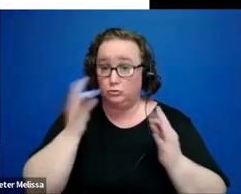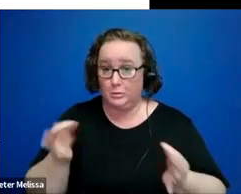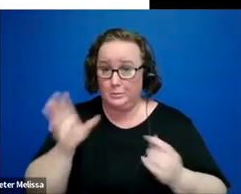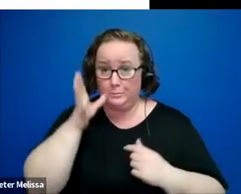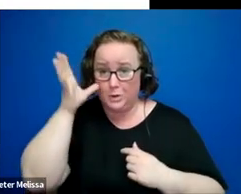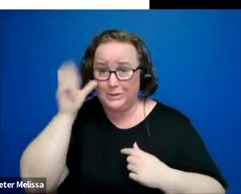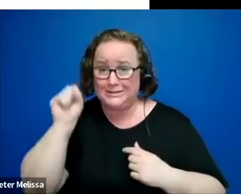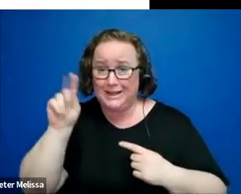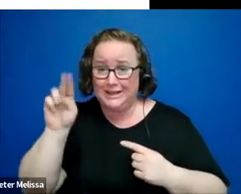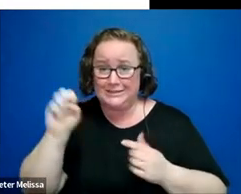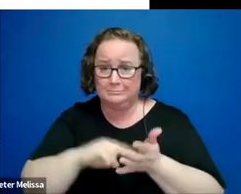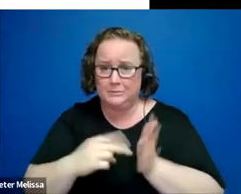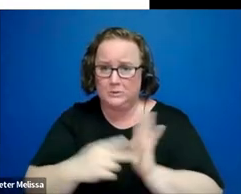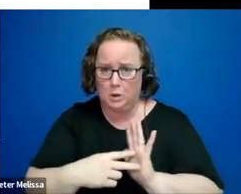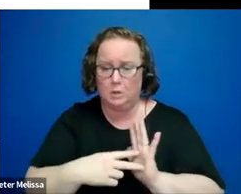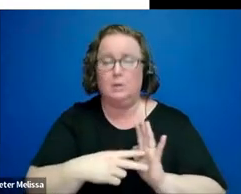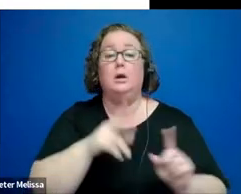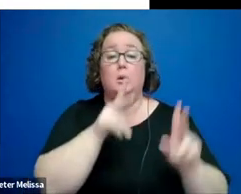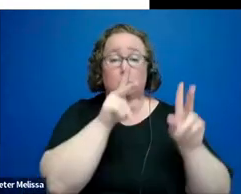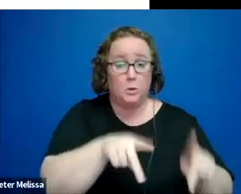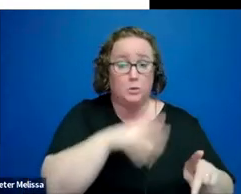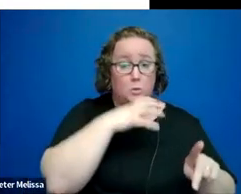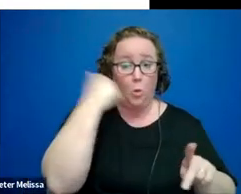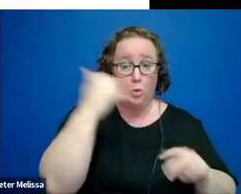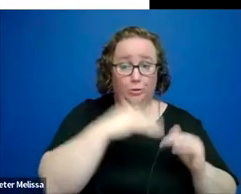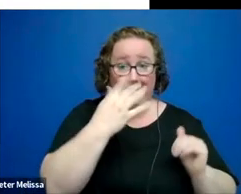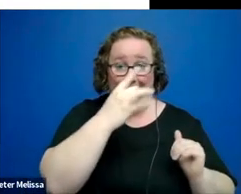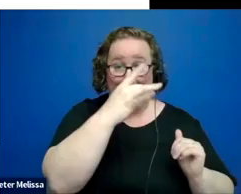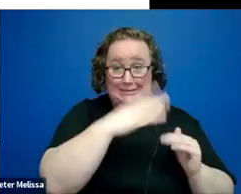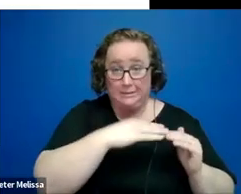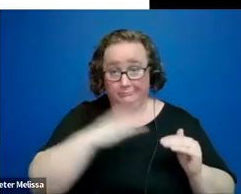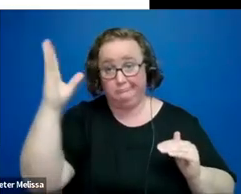aged 18 years or older co-residing with children